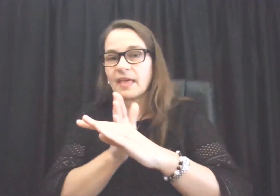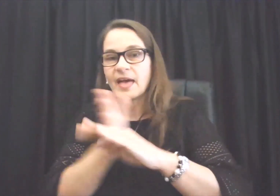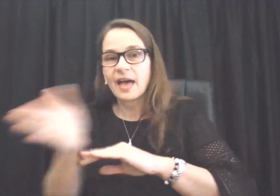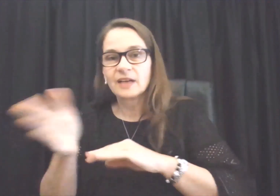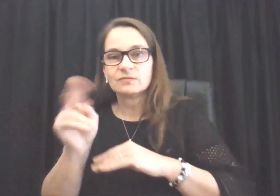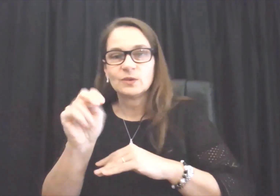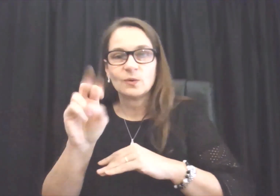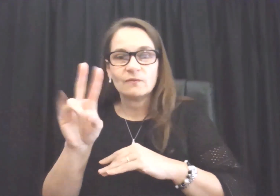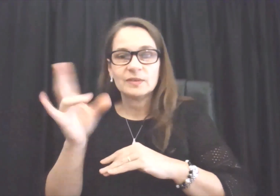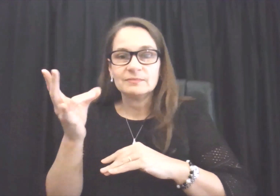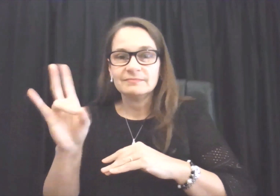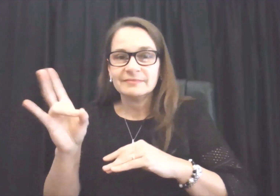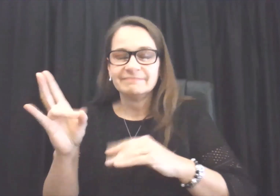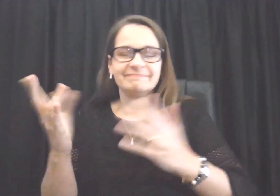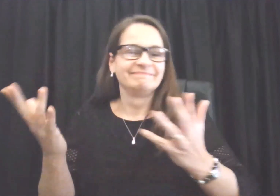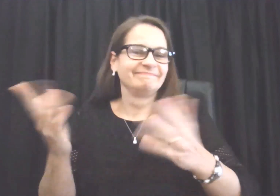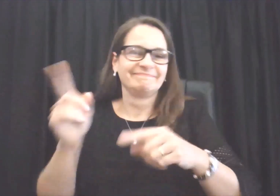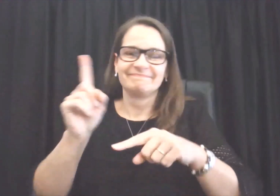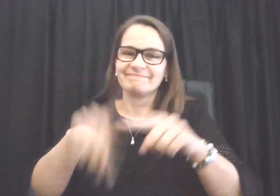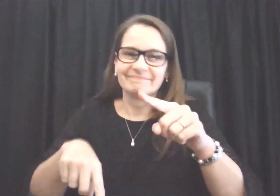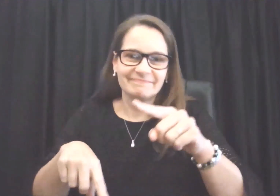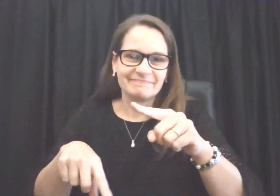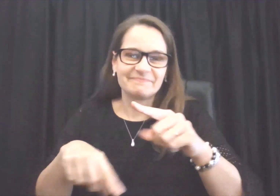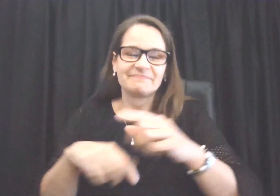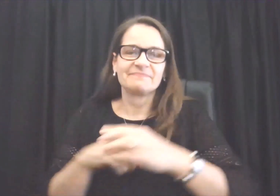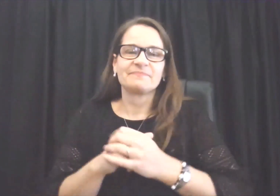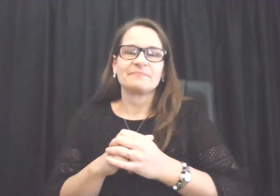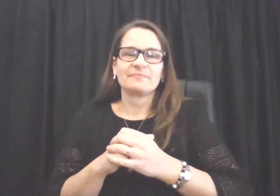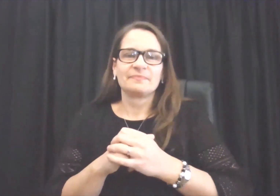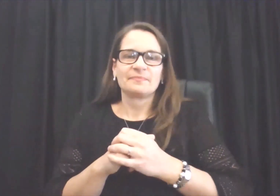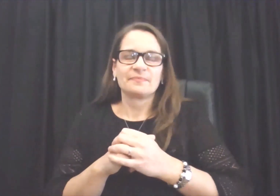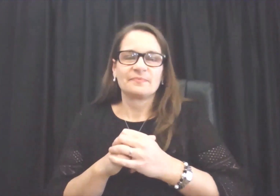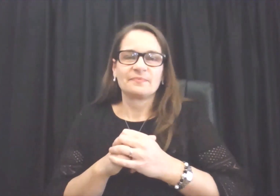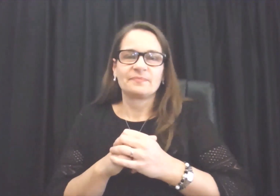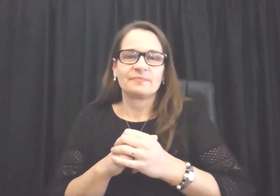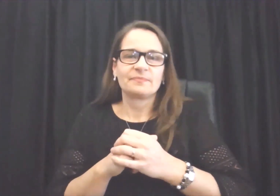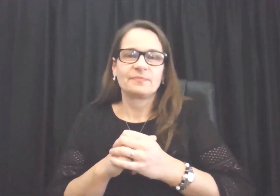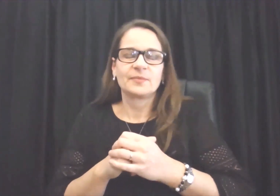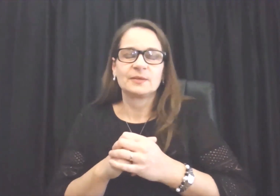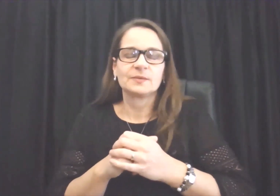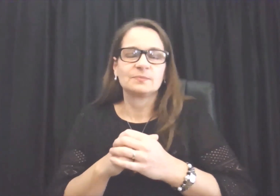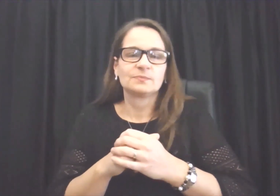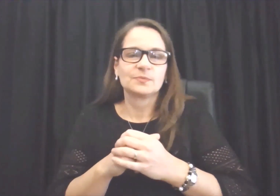right up to the day of the coffee hour after November 17th it'll be too late to enter